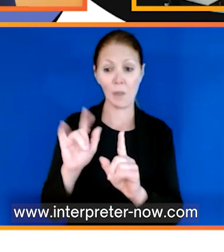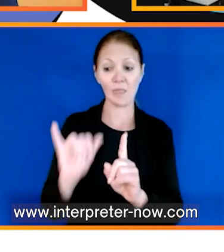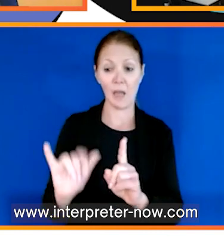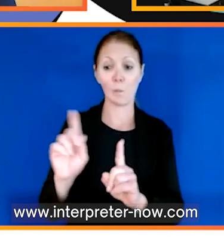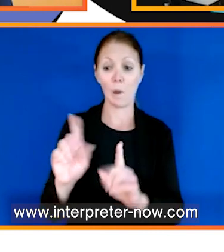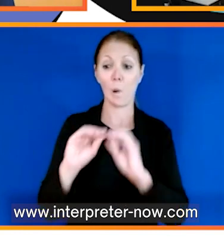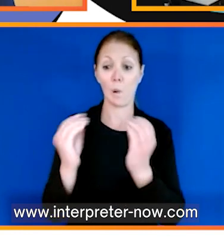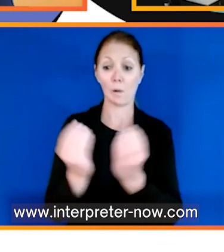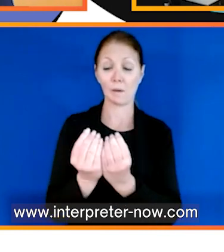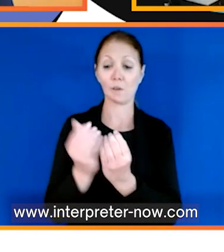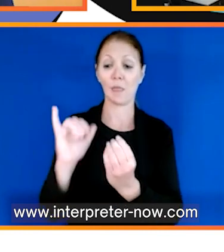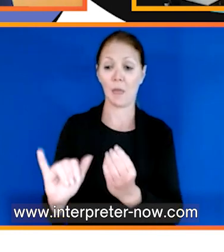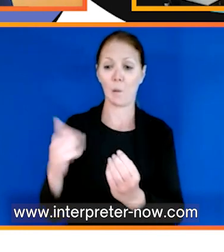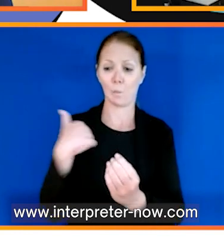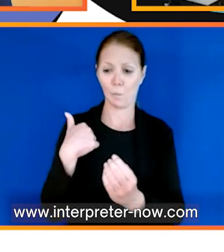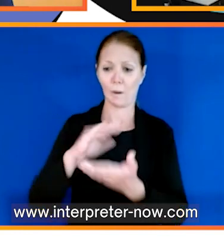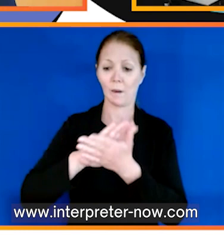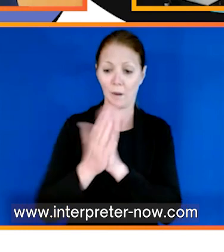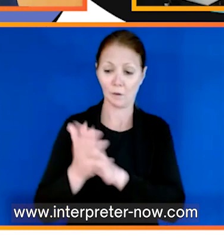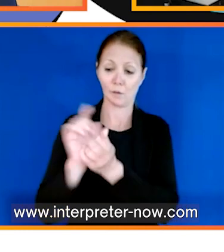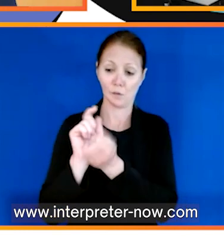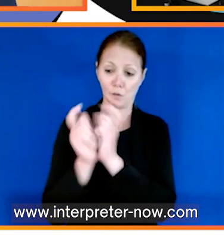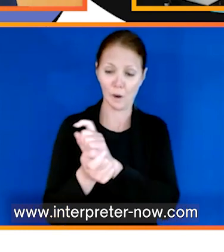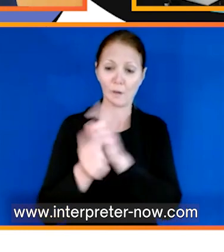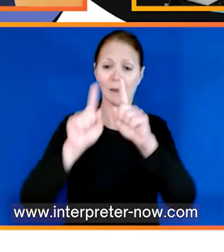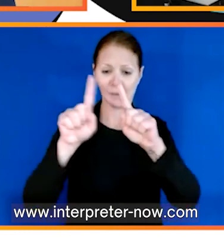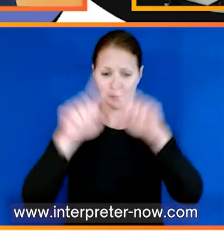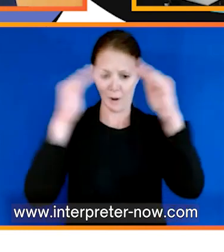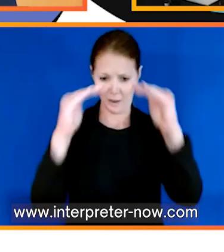aspects of the organization.